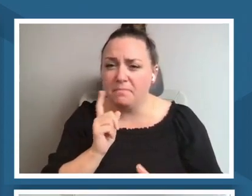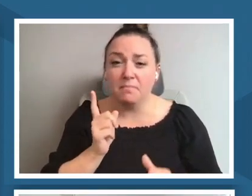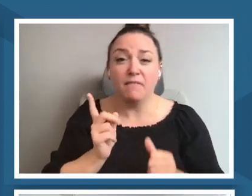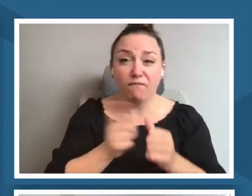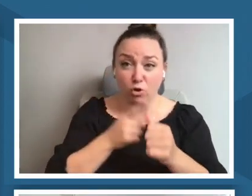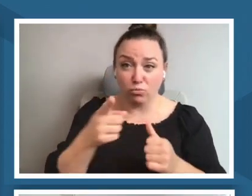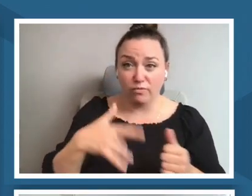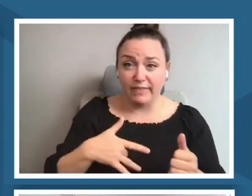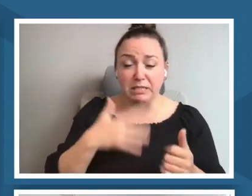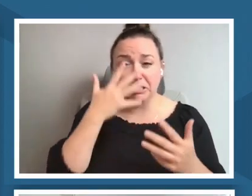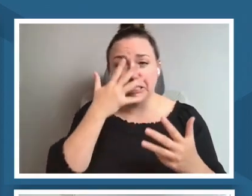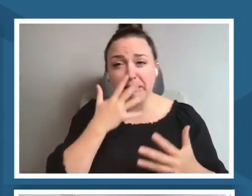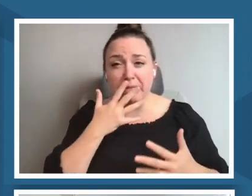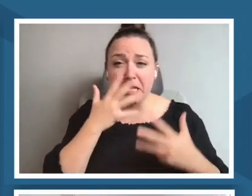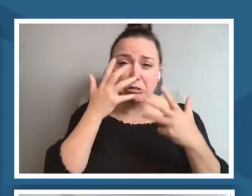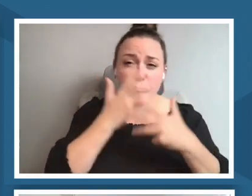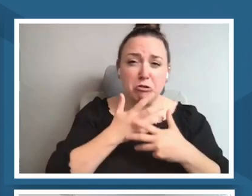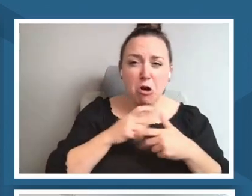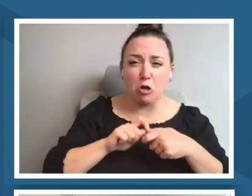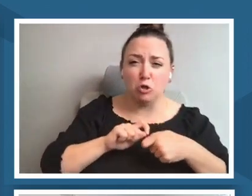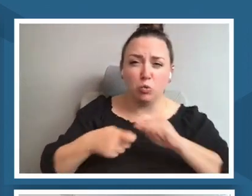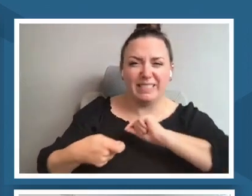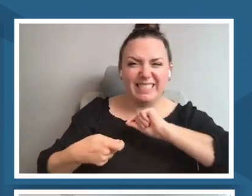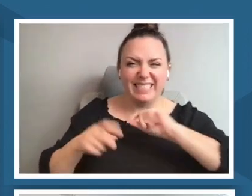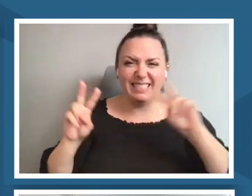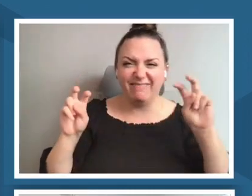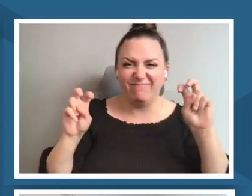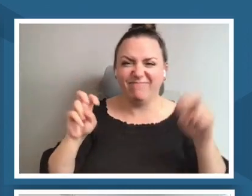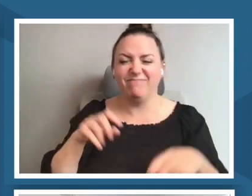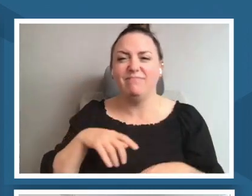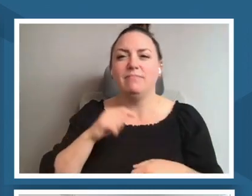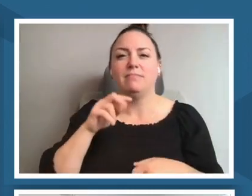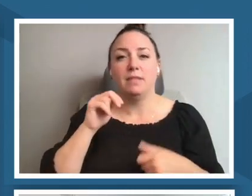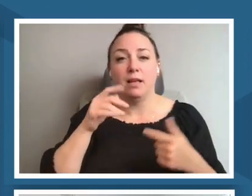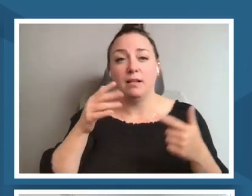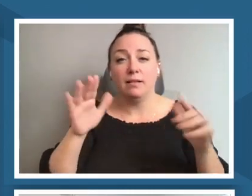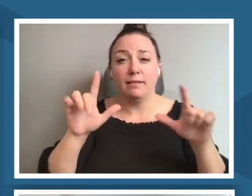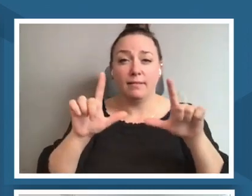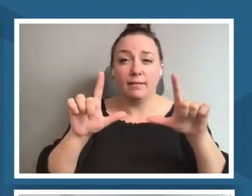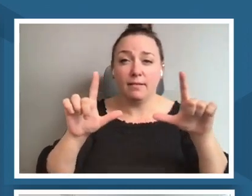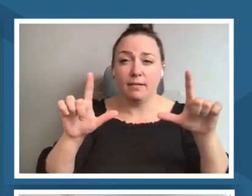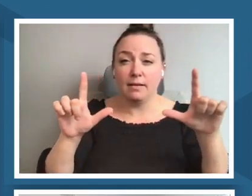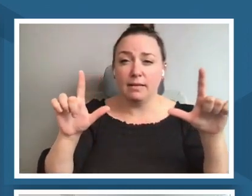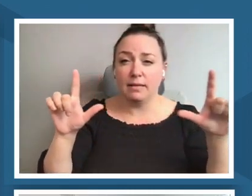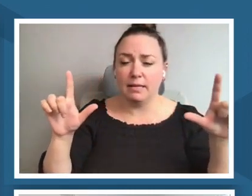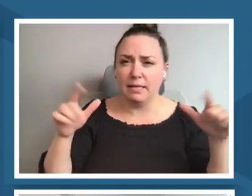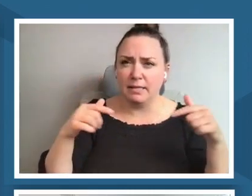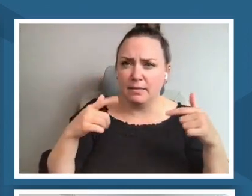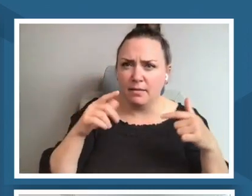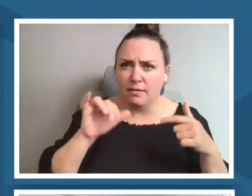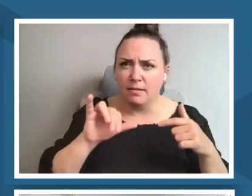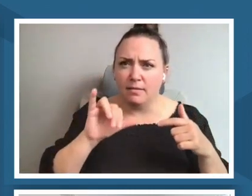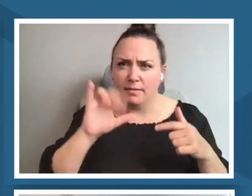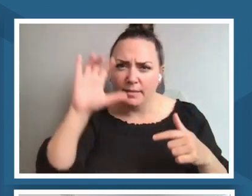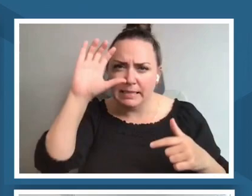twisted and then i thought about the creature